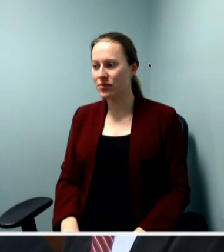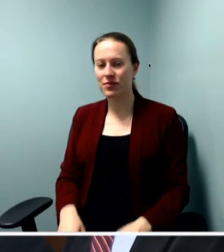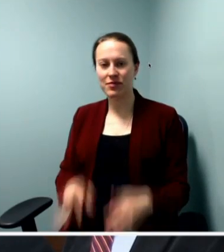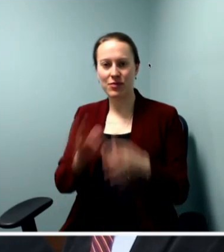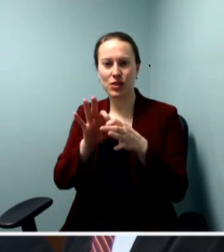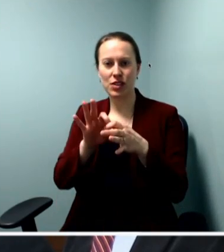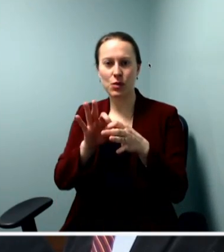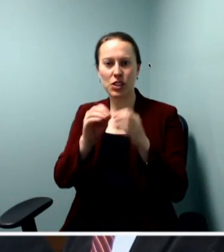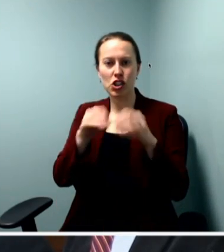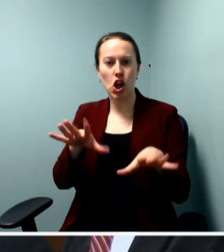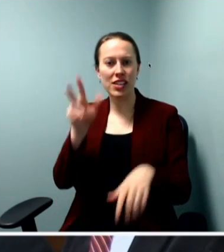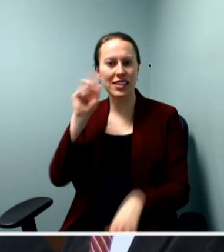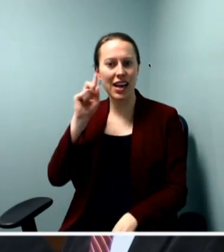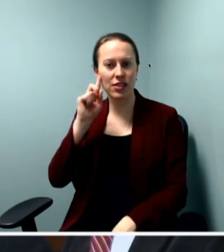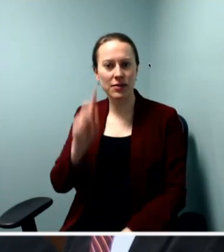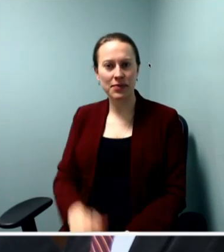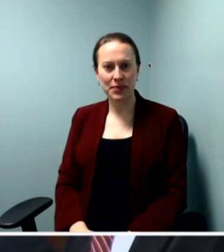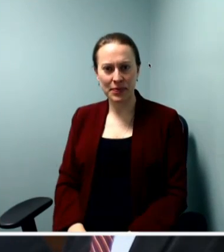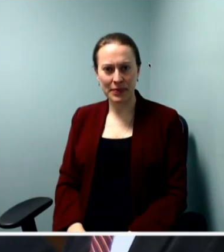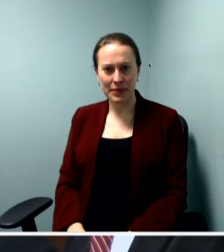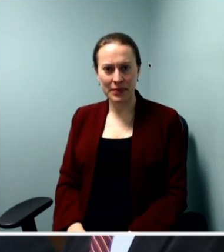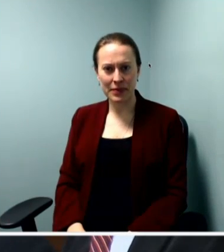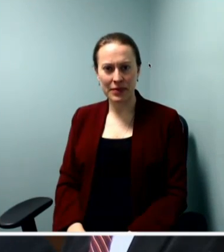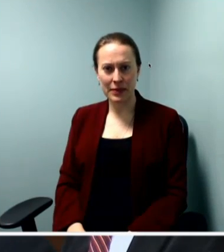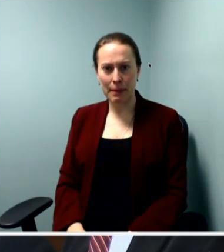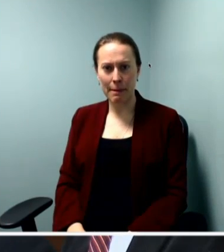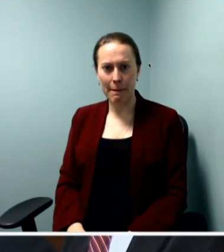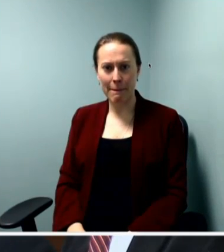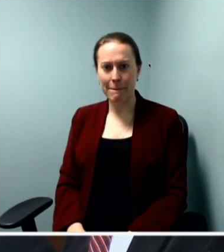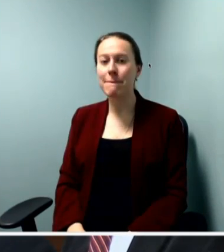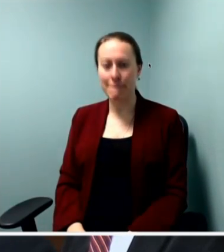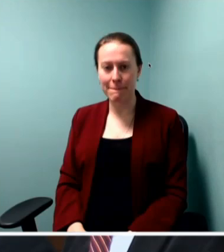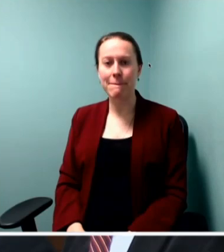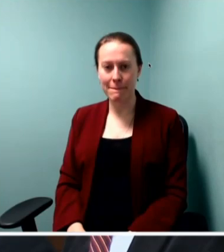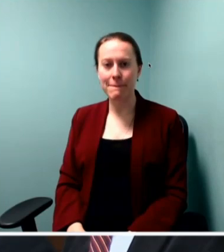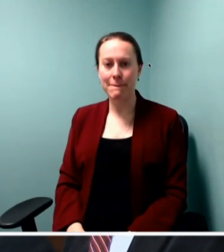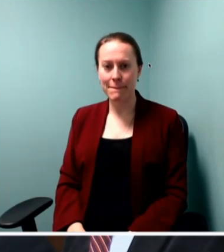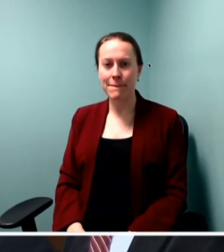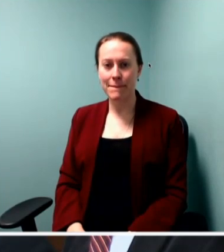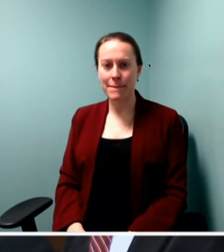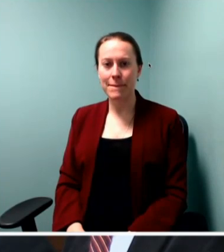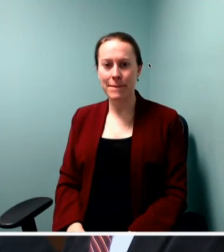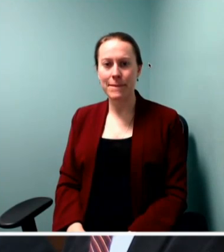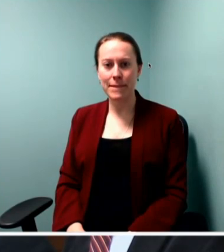And so, [I was like], I'll just go and make films, you know. I had a book come out called Queer Crips: Disabled Gay Men and Their Stories.